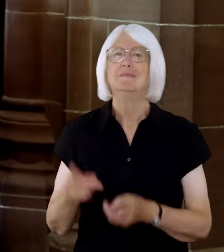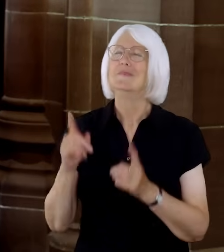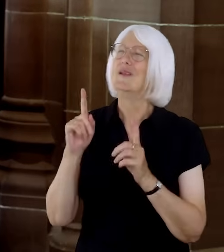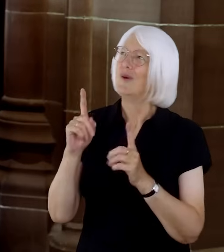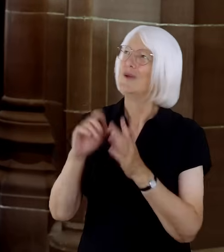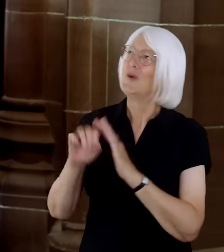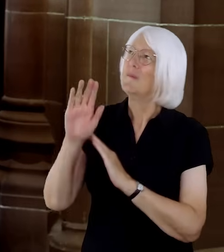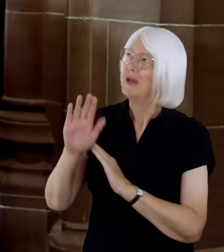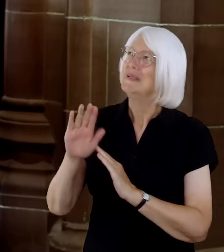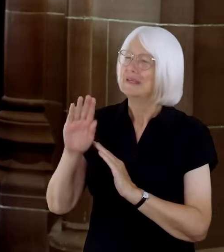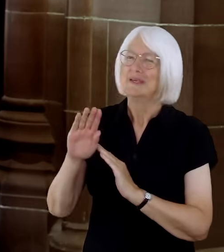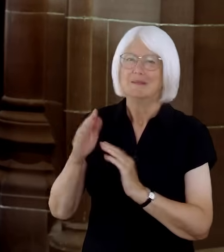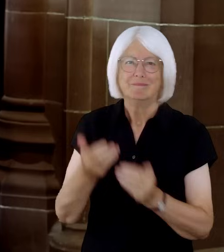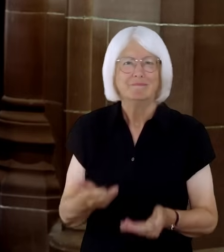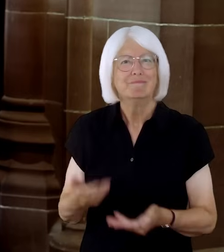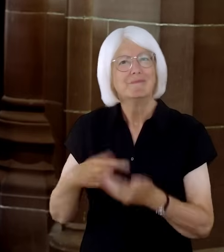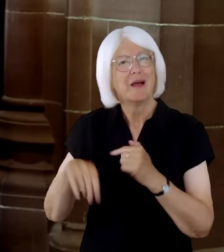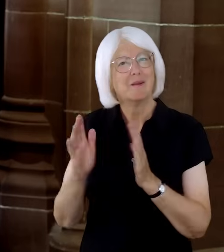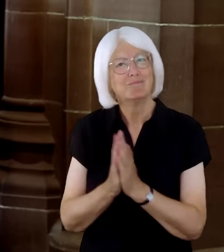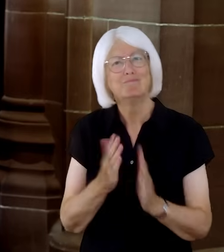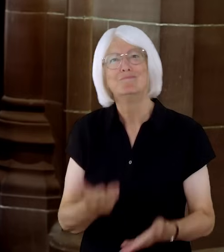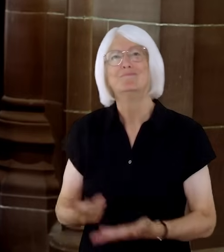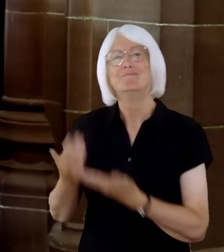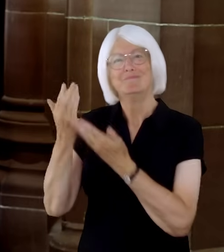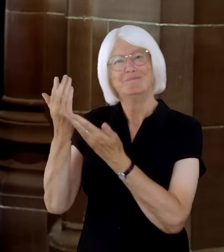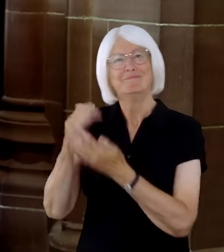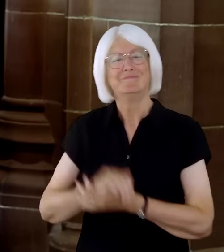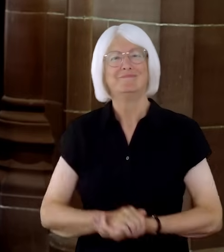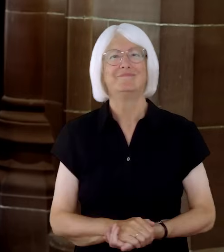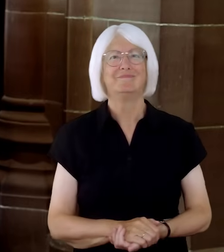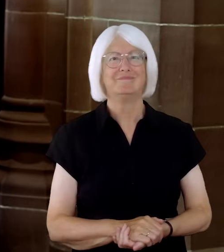Lord, in your mercy, hear our prayer.